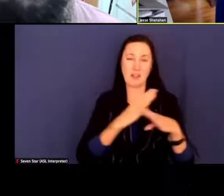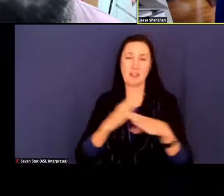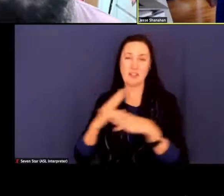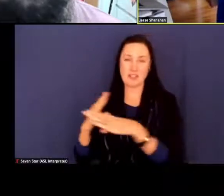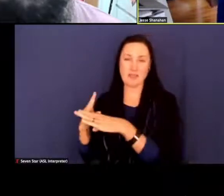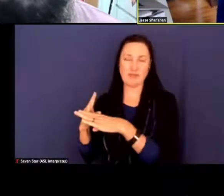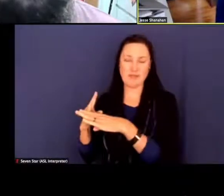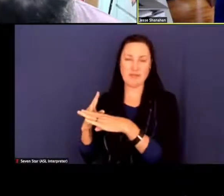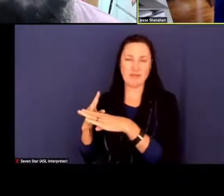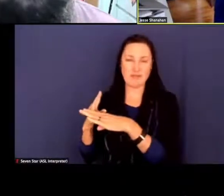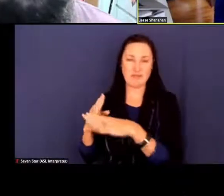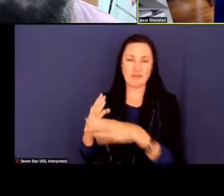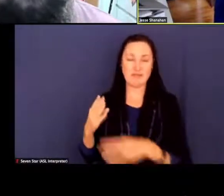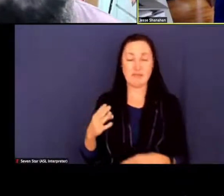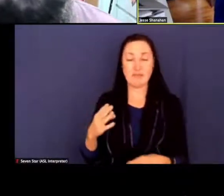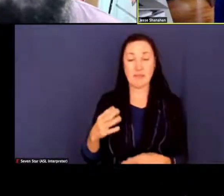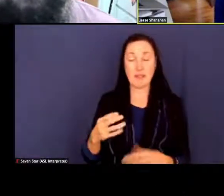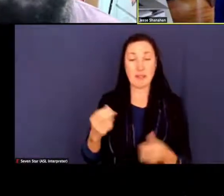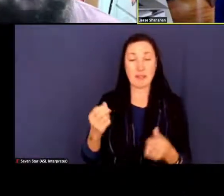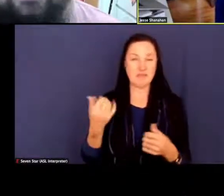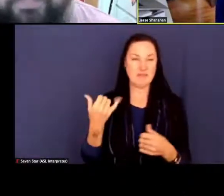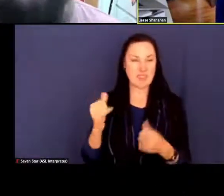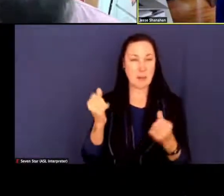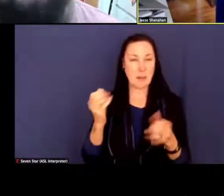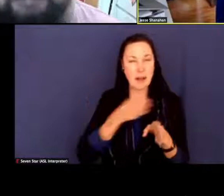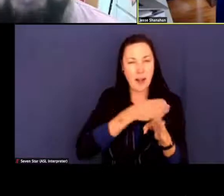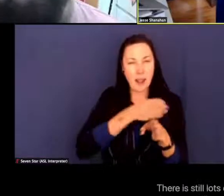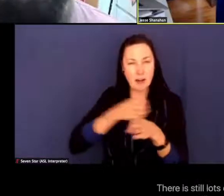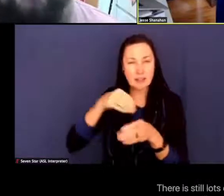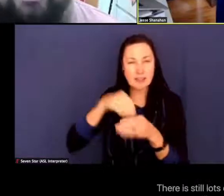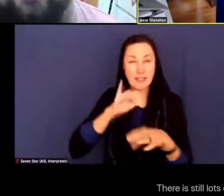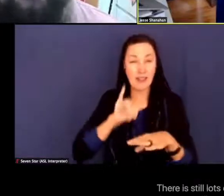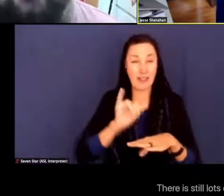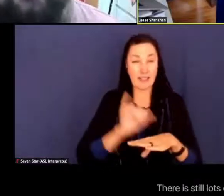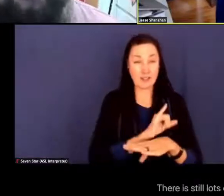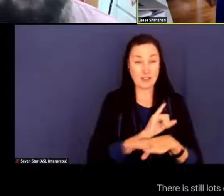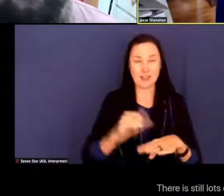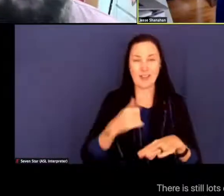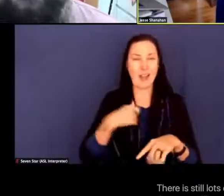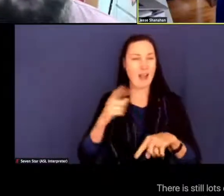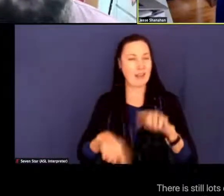large portions of industry that are inaccessible. But I found at least that it was a lot more